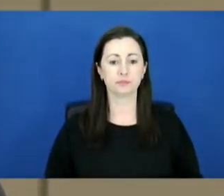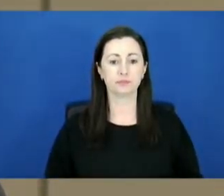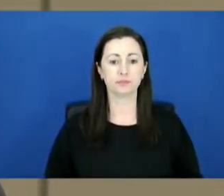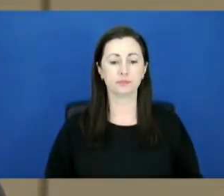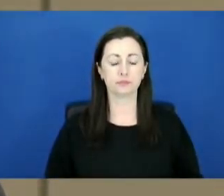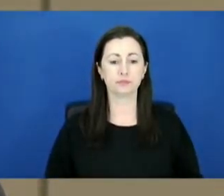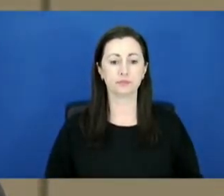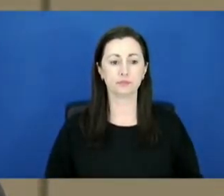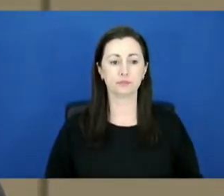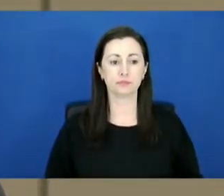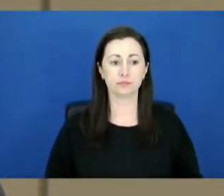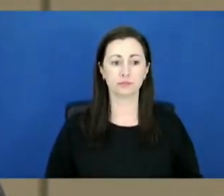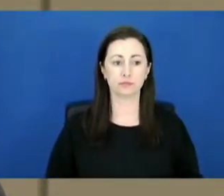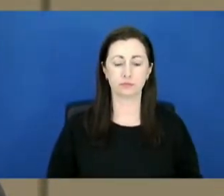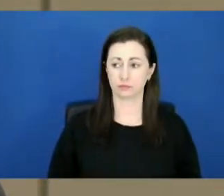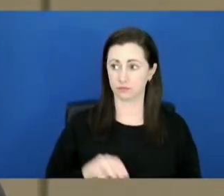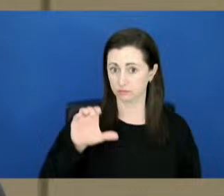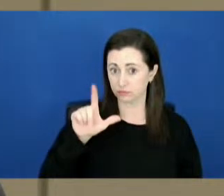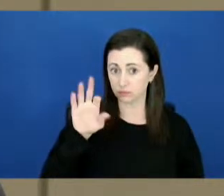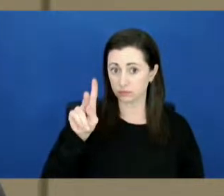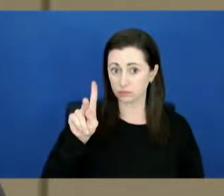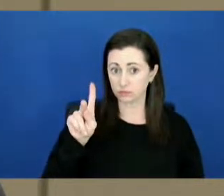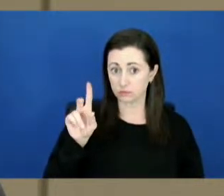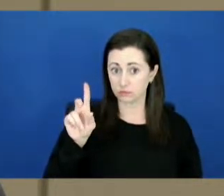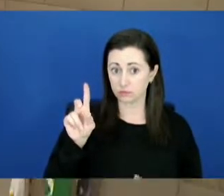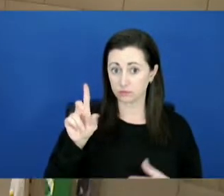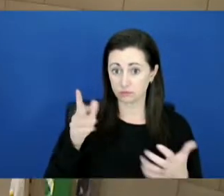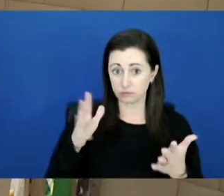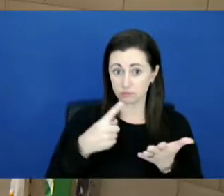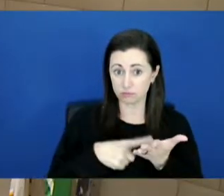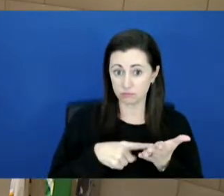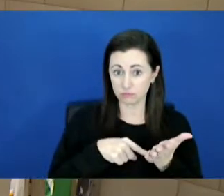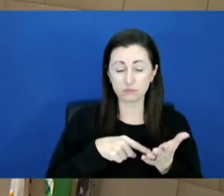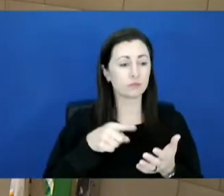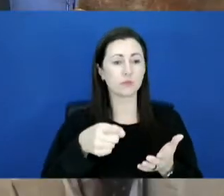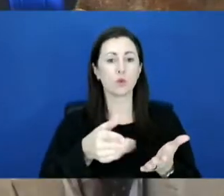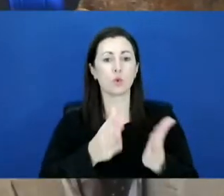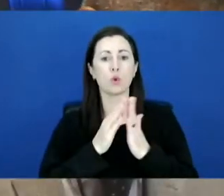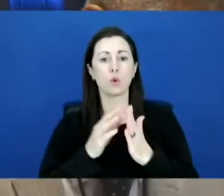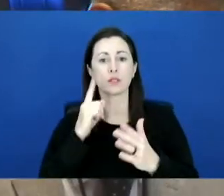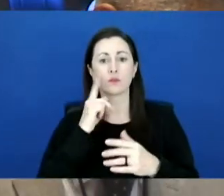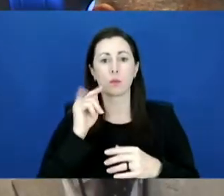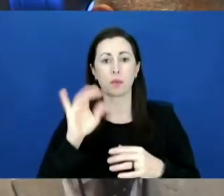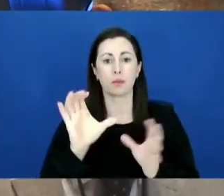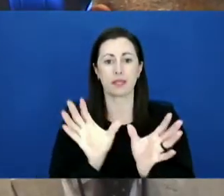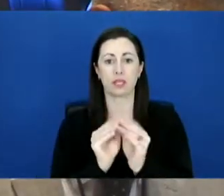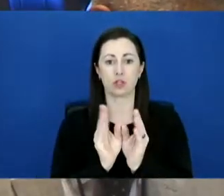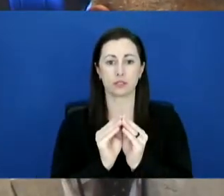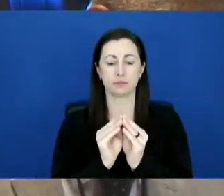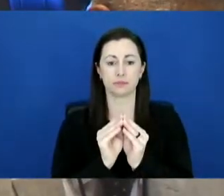WE'VE ALREADY